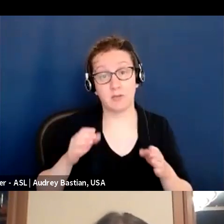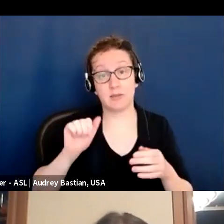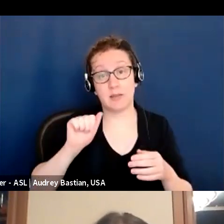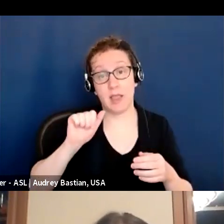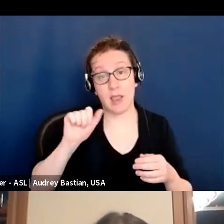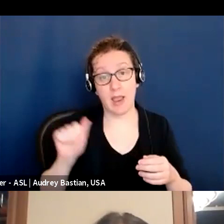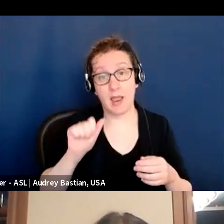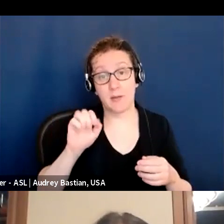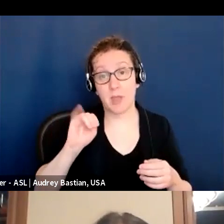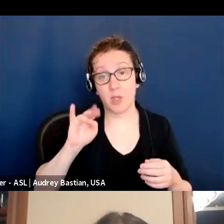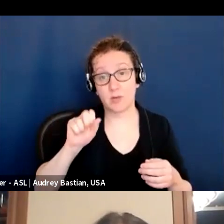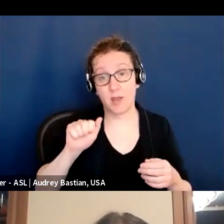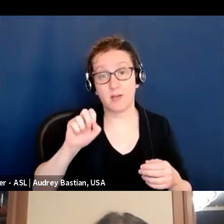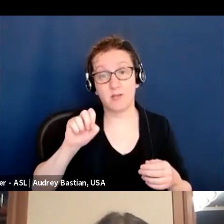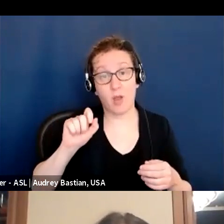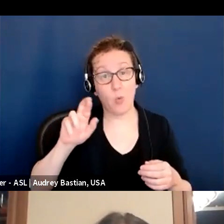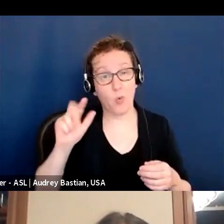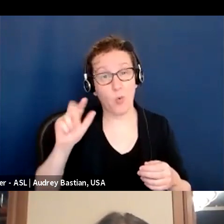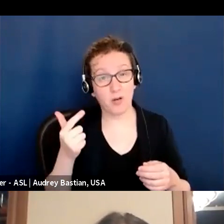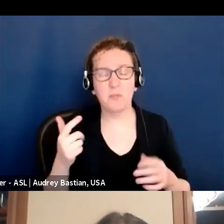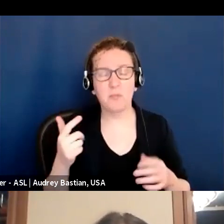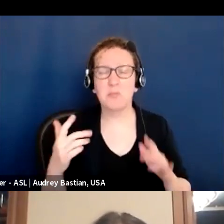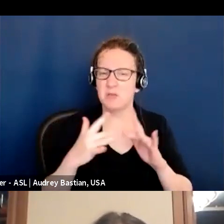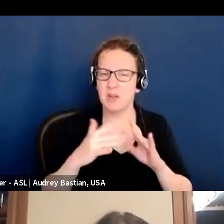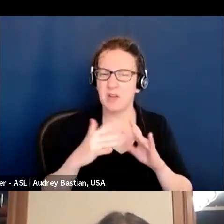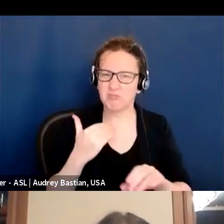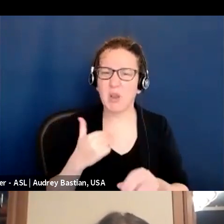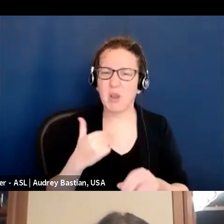to contact us with more questions about that and we can put you in touch with a real person.